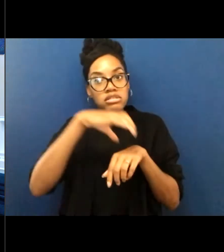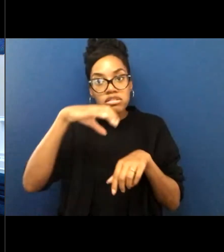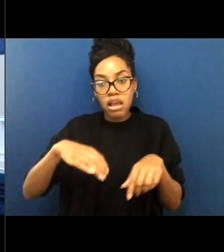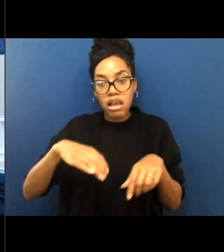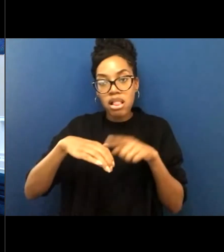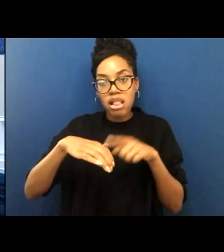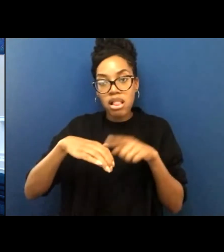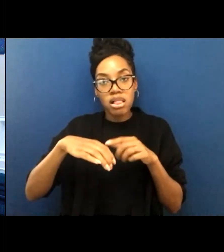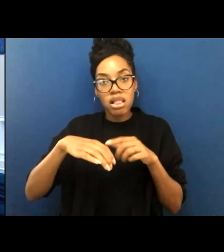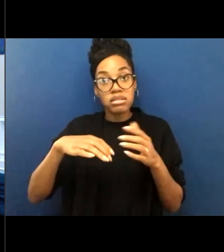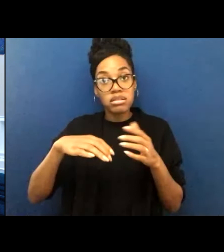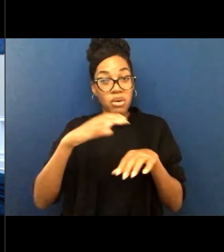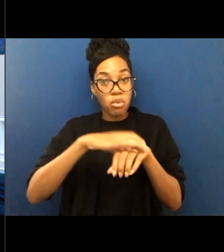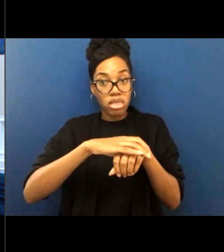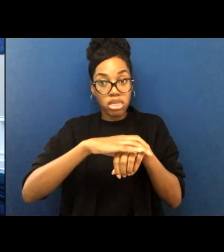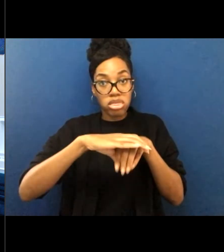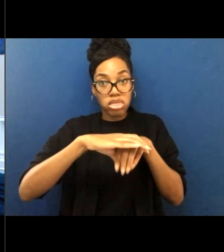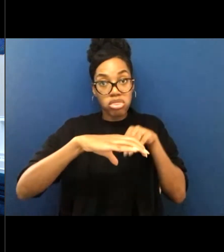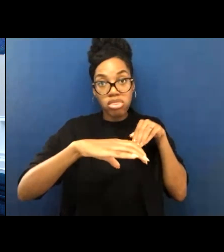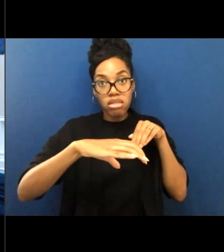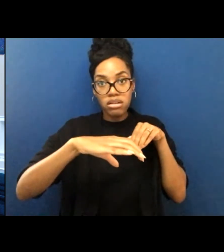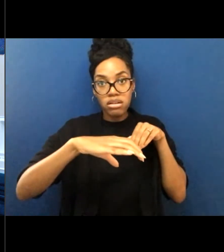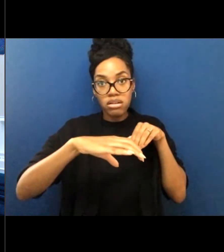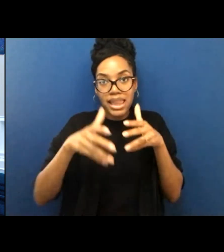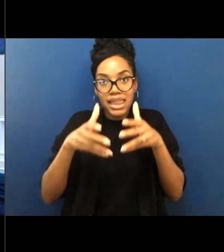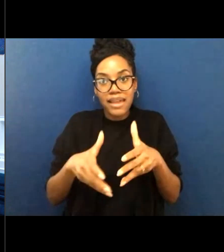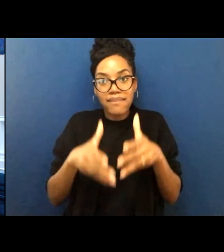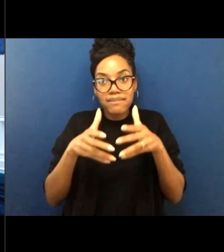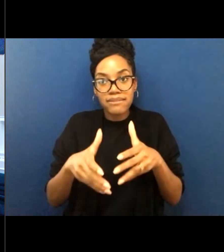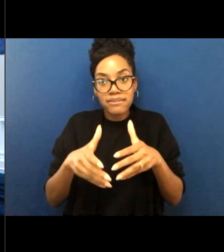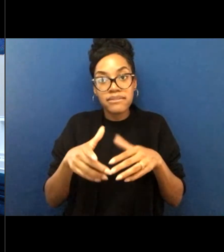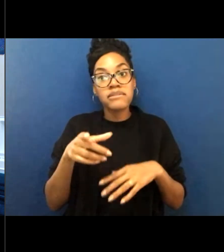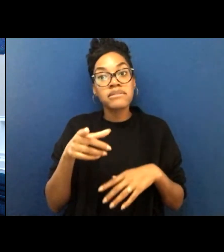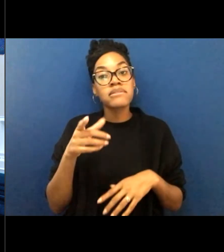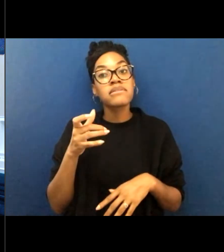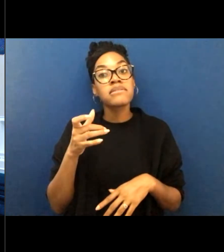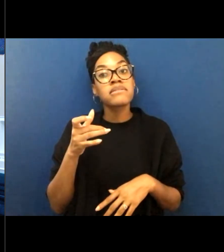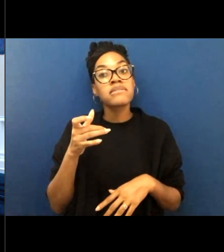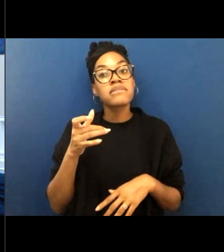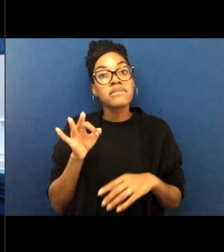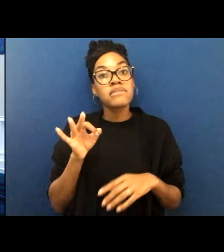that might have growth rings like a tree. And because they shed this, they don't retain